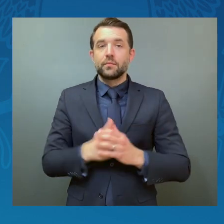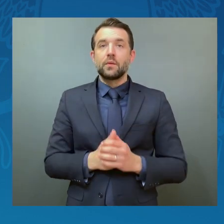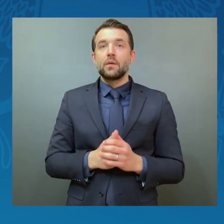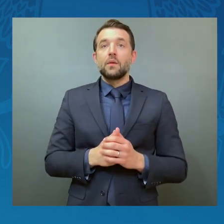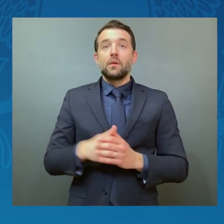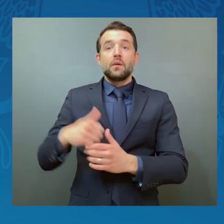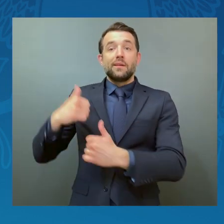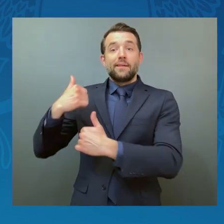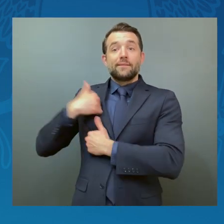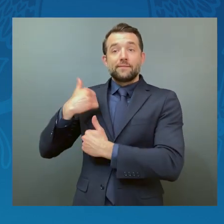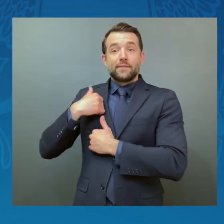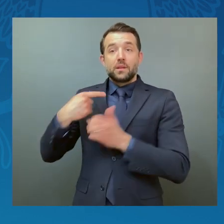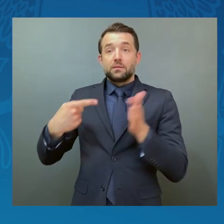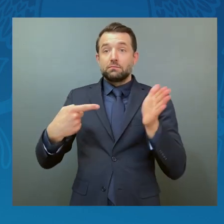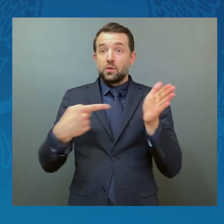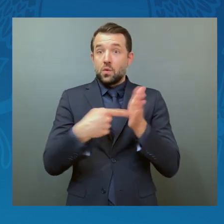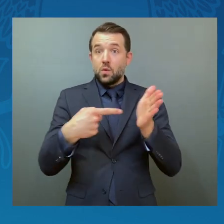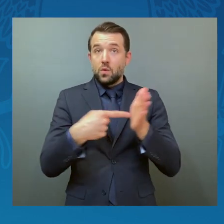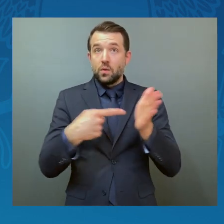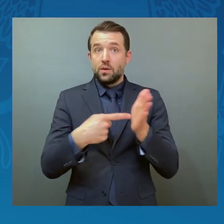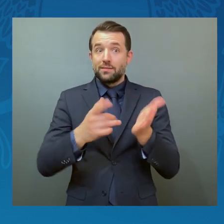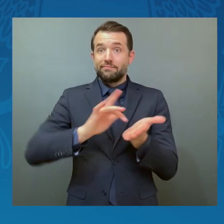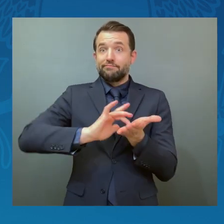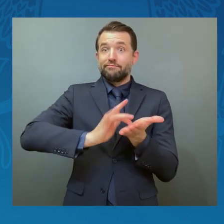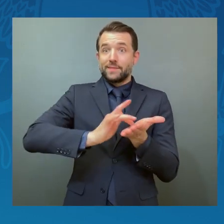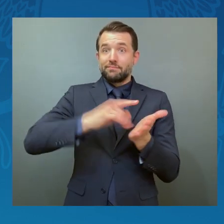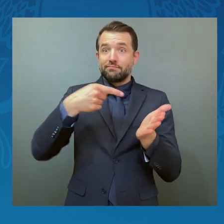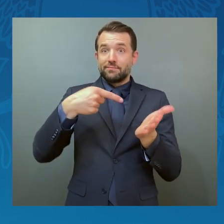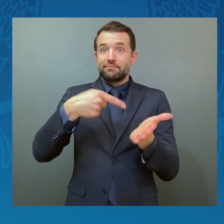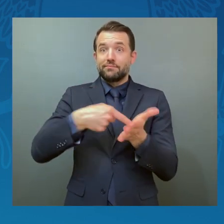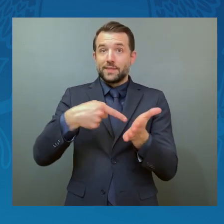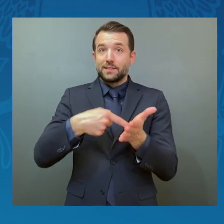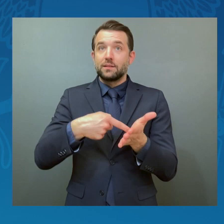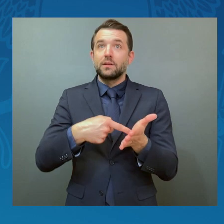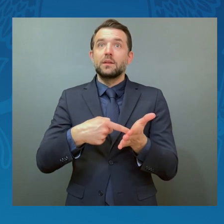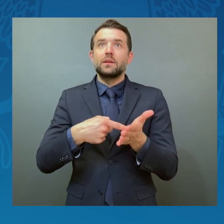including VA medical debt, to credit agencies. Meaning that medical debt